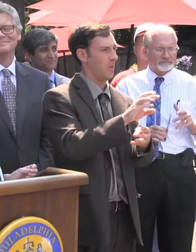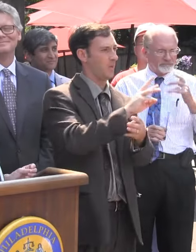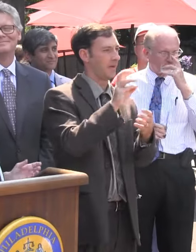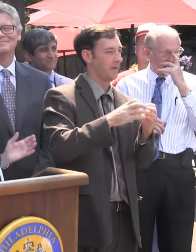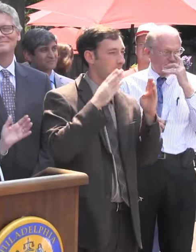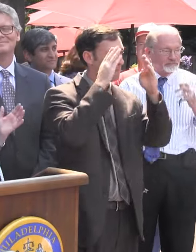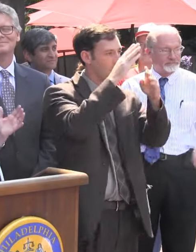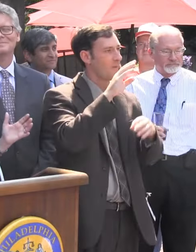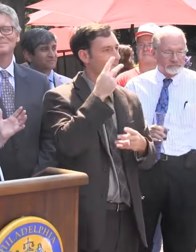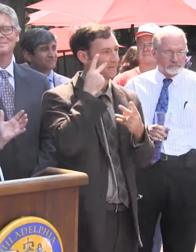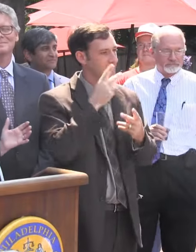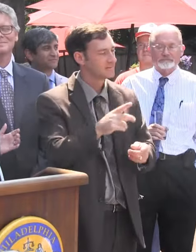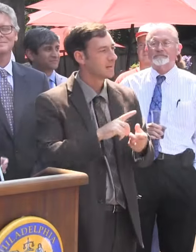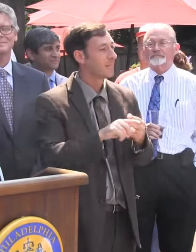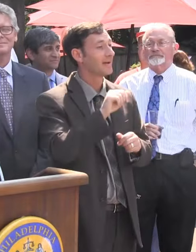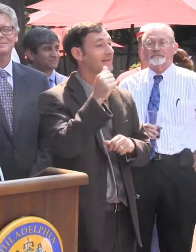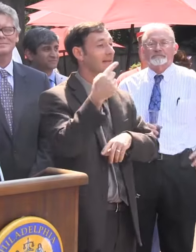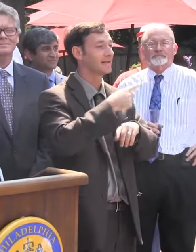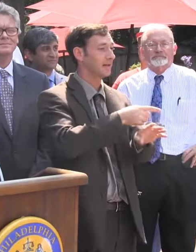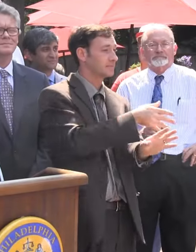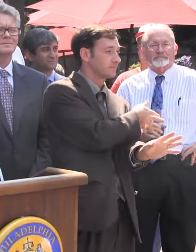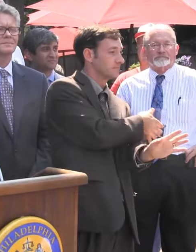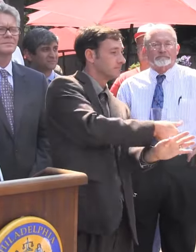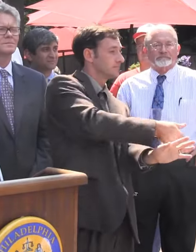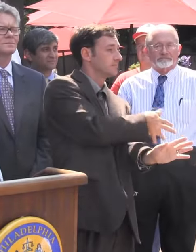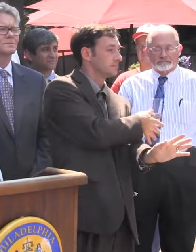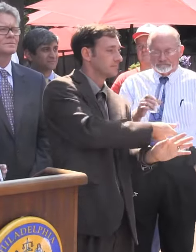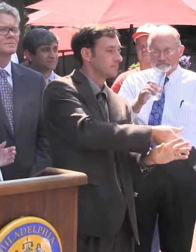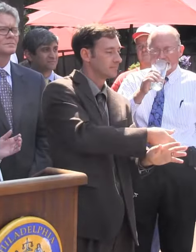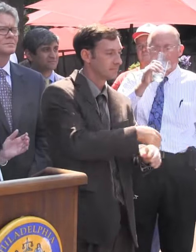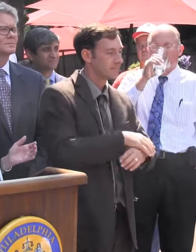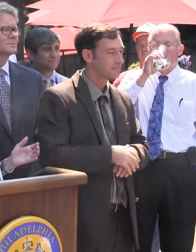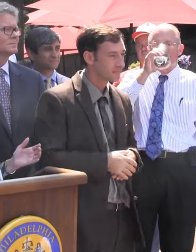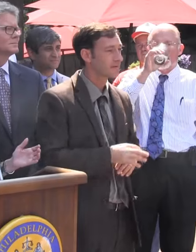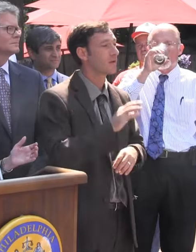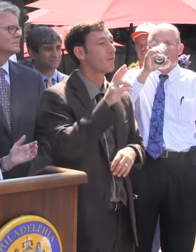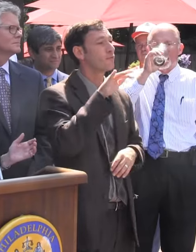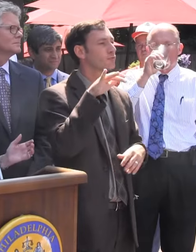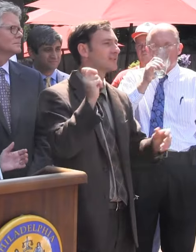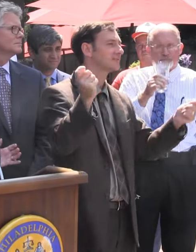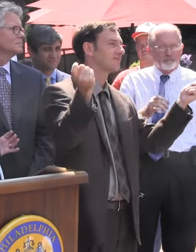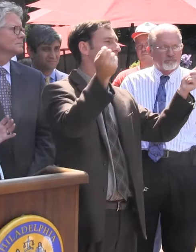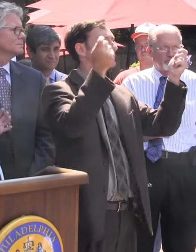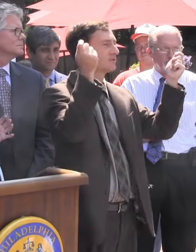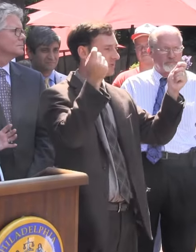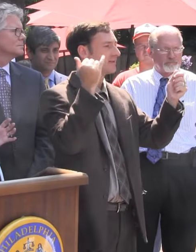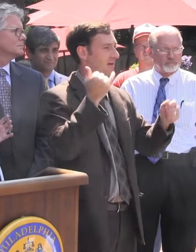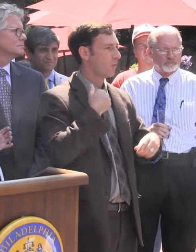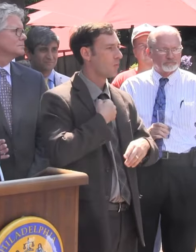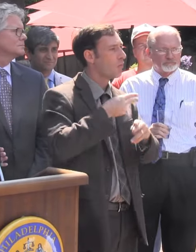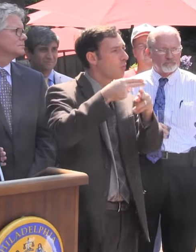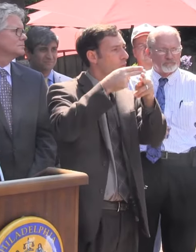visit but in the ten days leading up to it. The Francis Festival, as we are deeming this